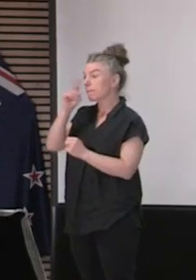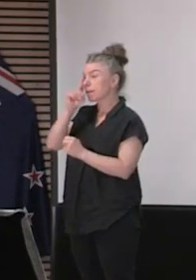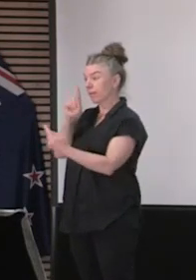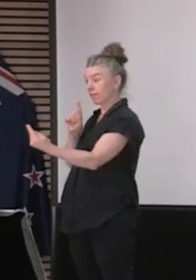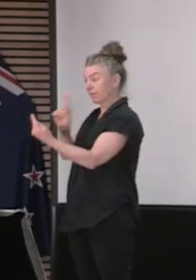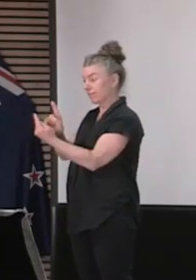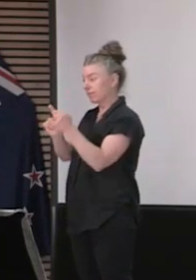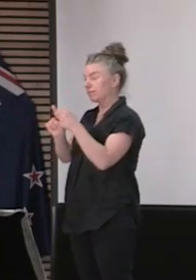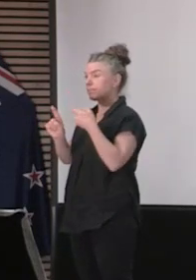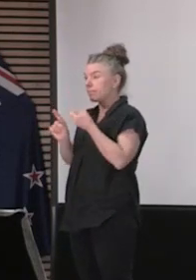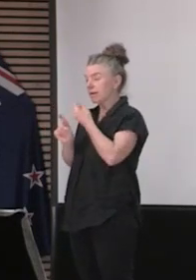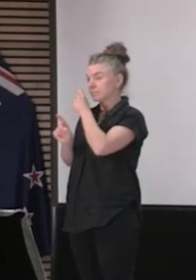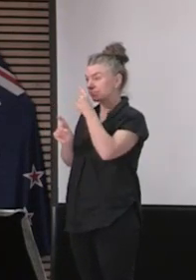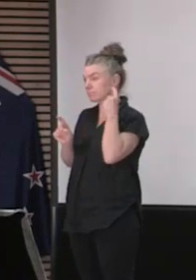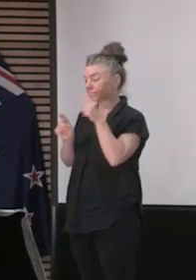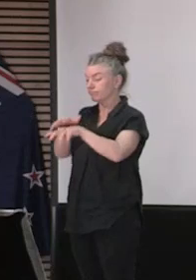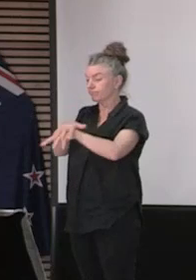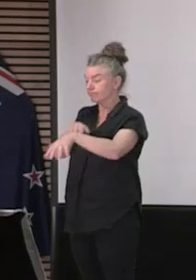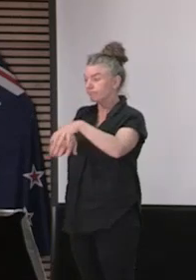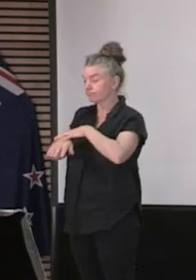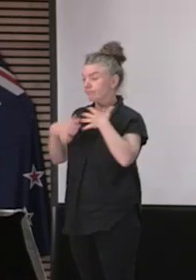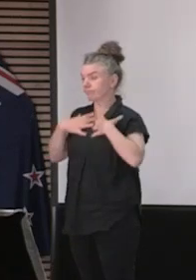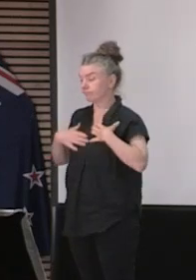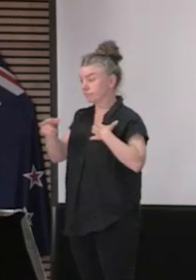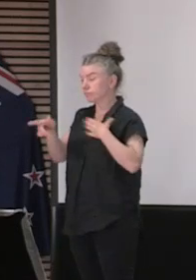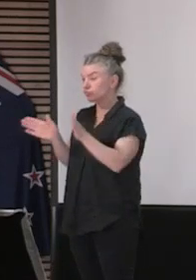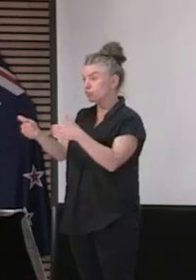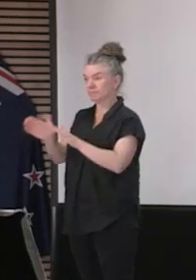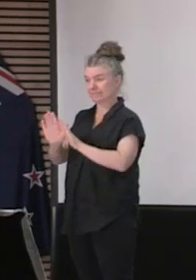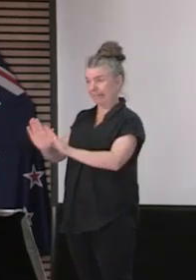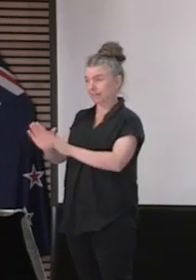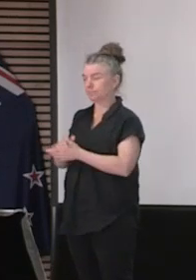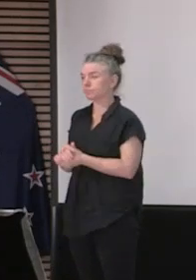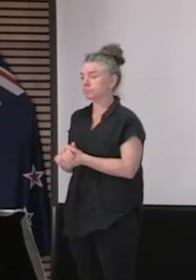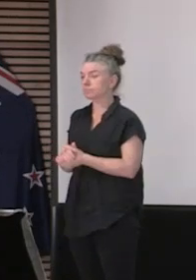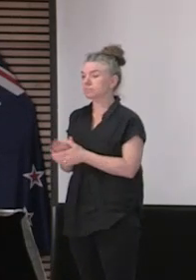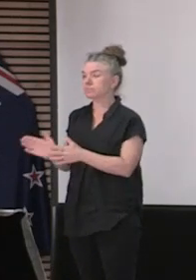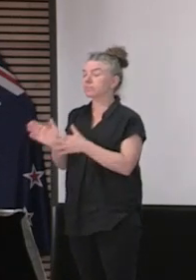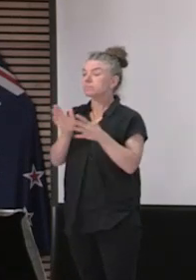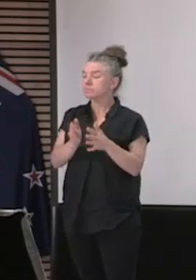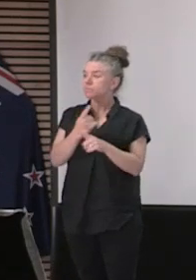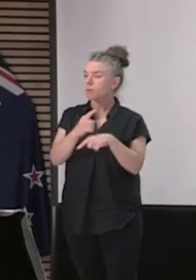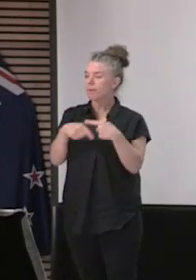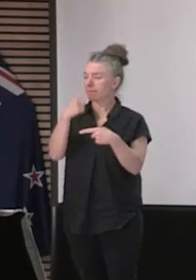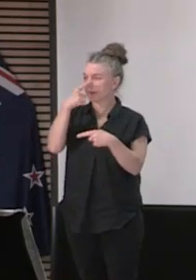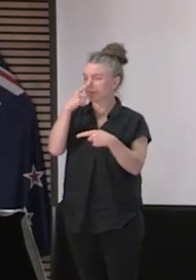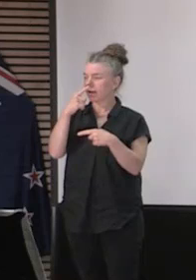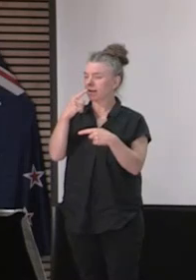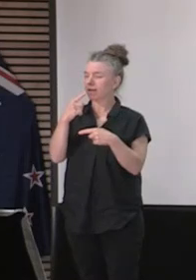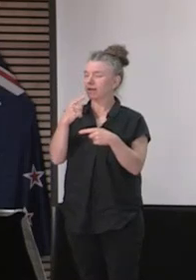The person isnot allowed outside theirroom. Where it is that managedself-isolation, and what weare looking at is the extentof testing